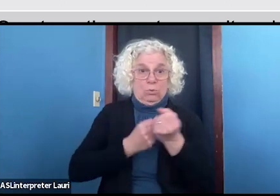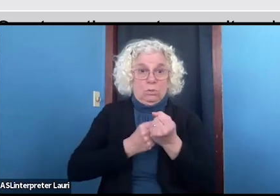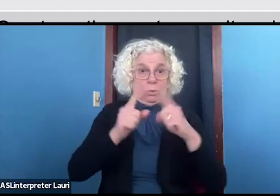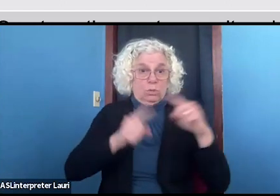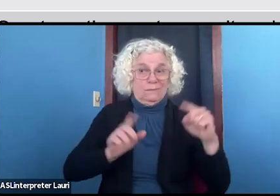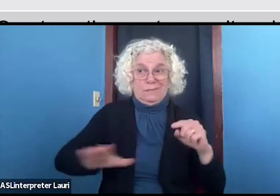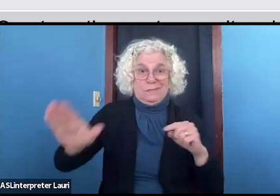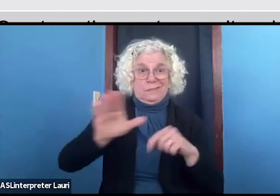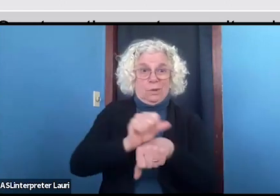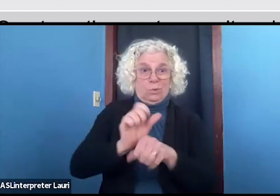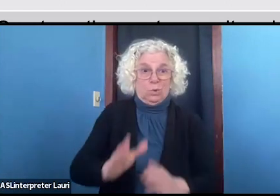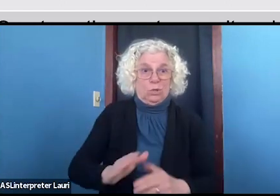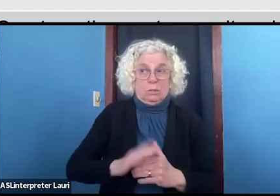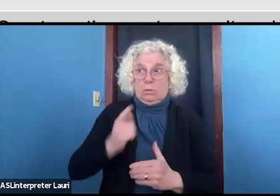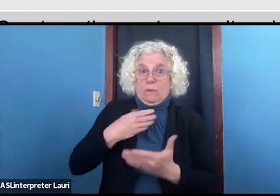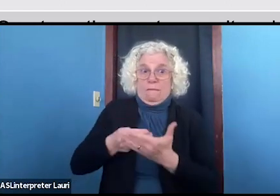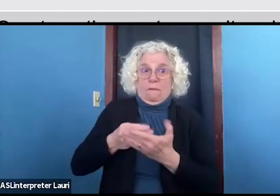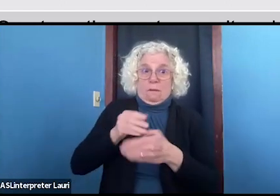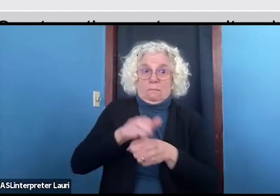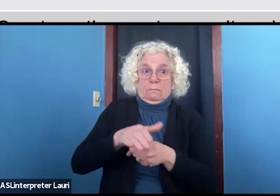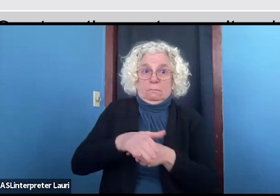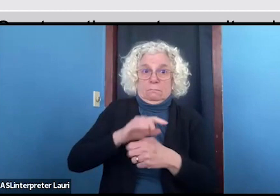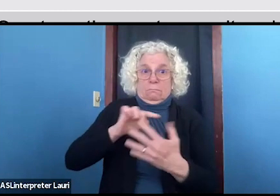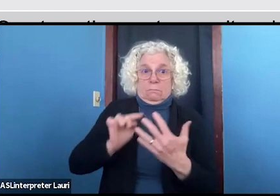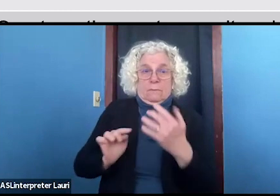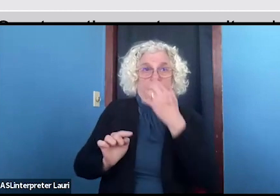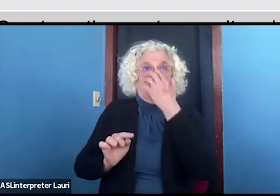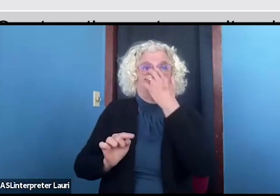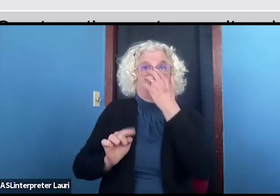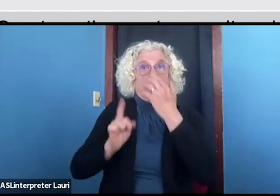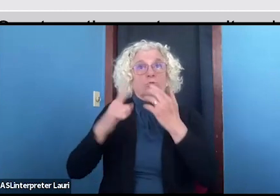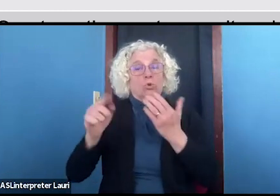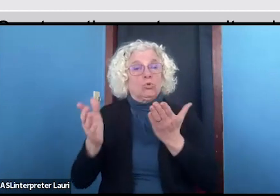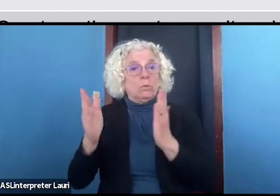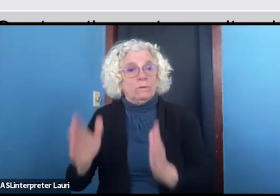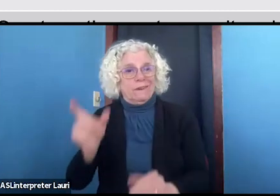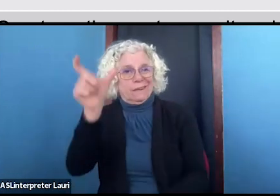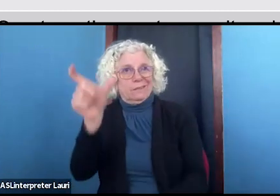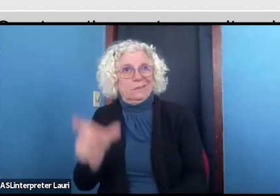Is it funded so for providers? Do you implement class standards? Do you seek out